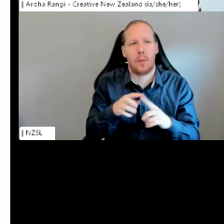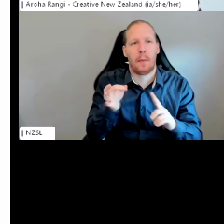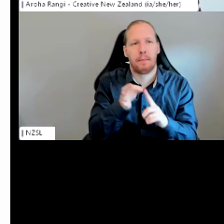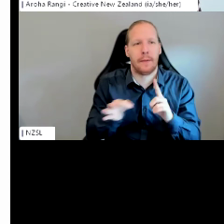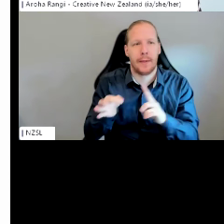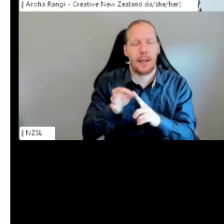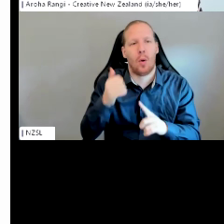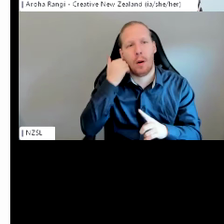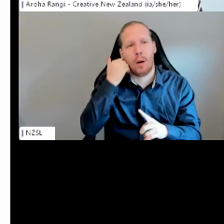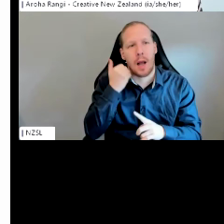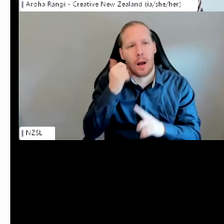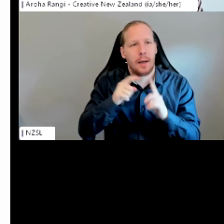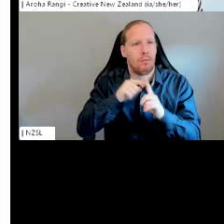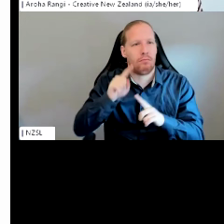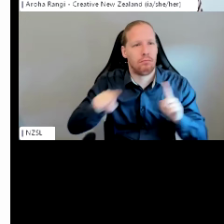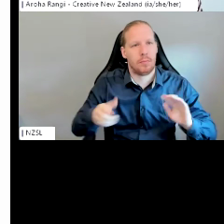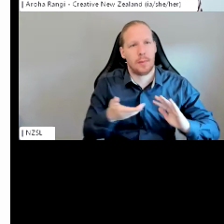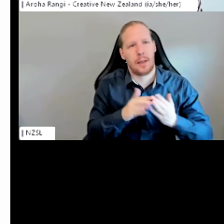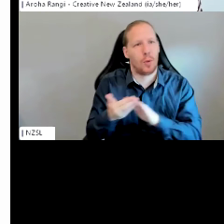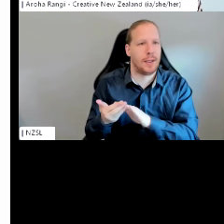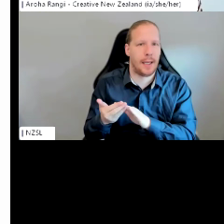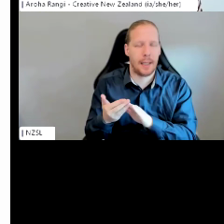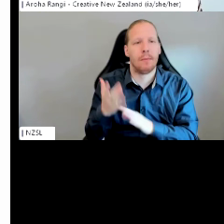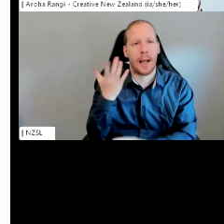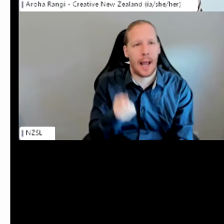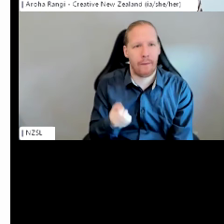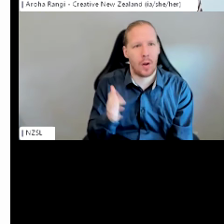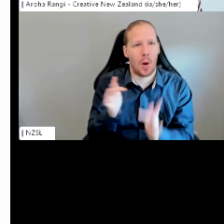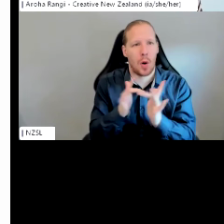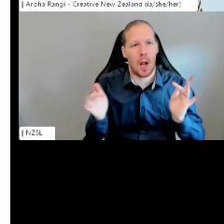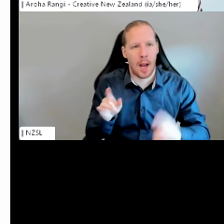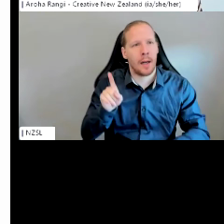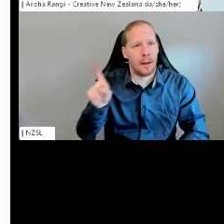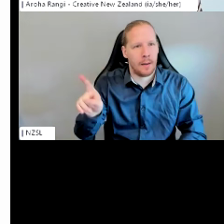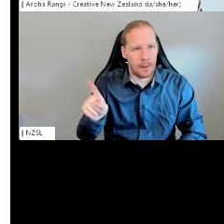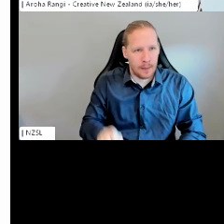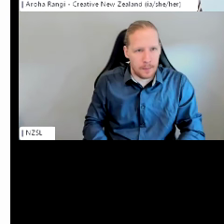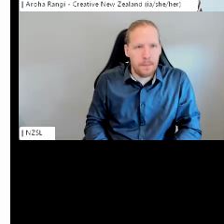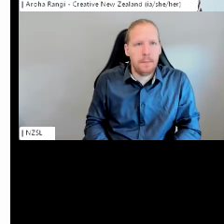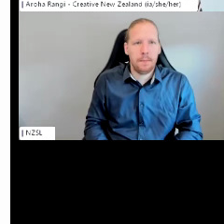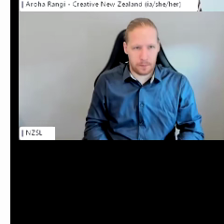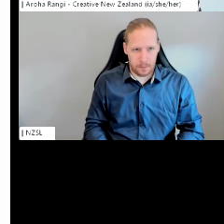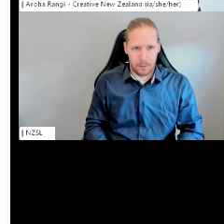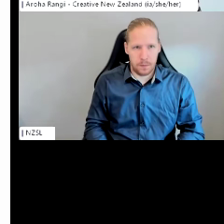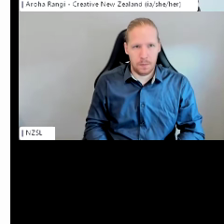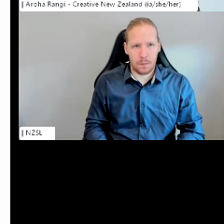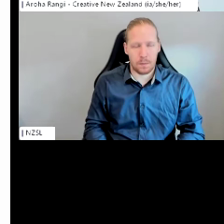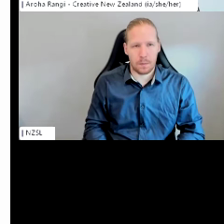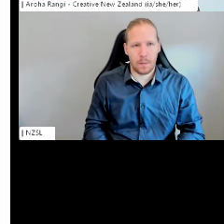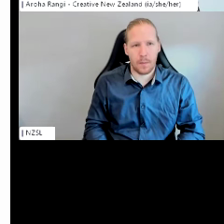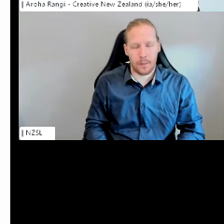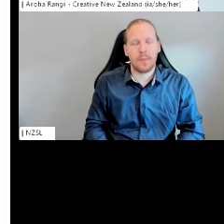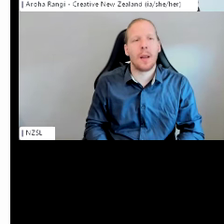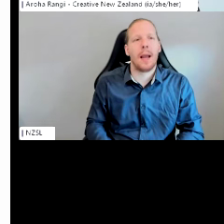um takes on the data and you will find you will find data of great value. It's all on the